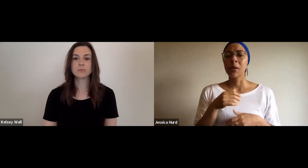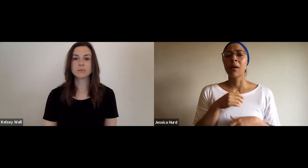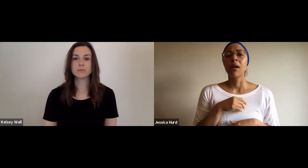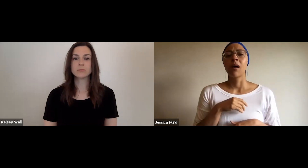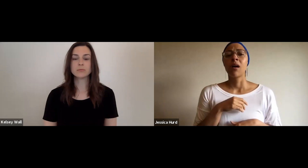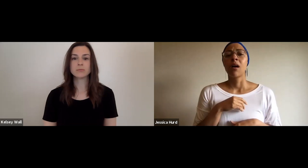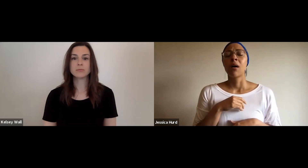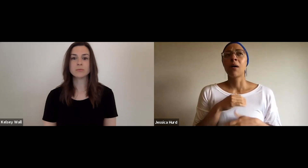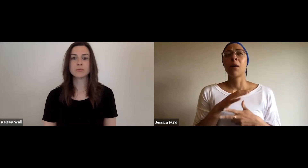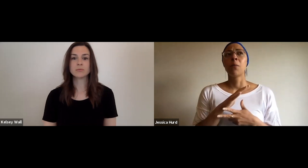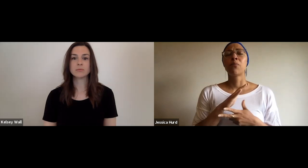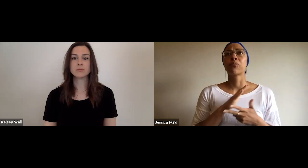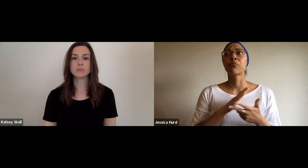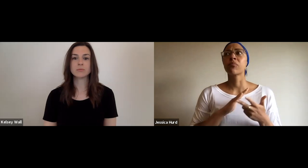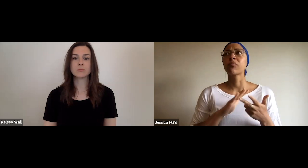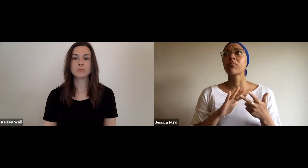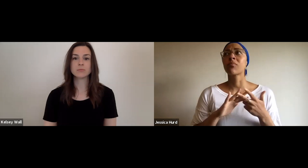and causes the anxiety in us.